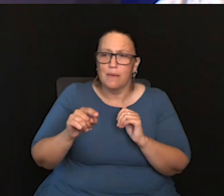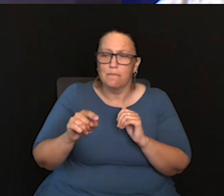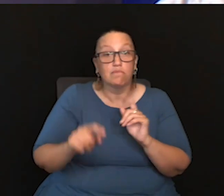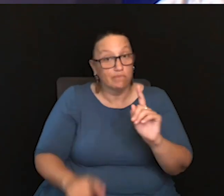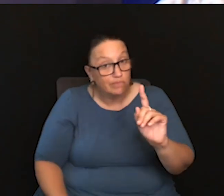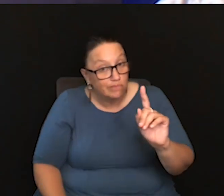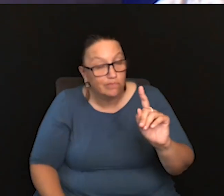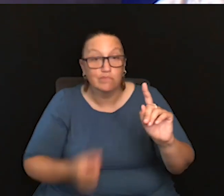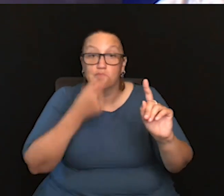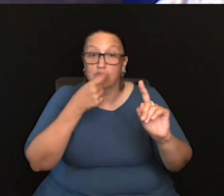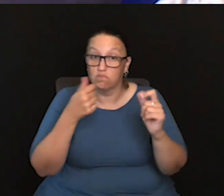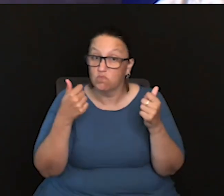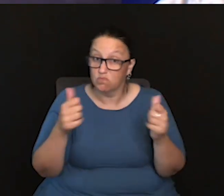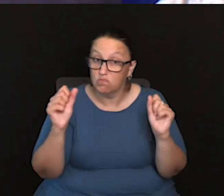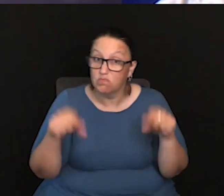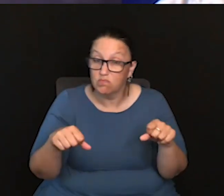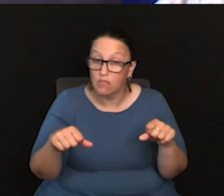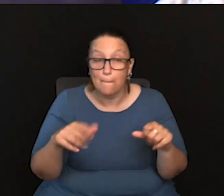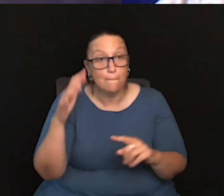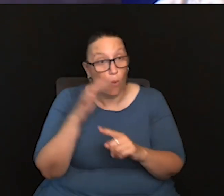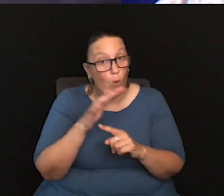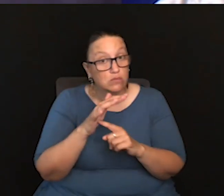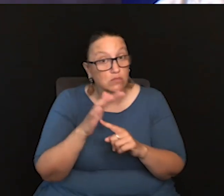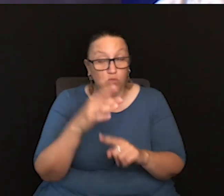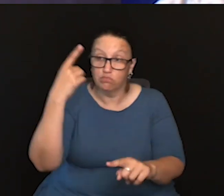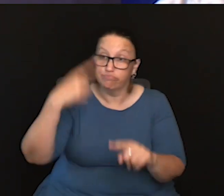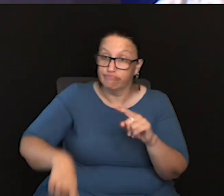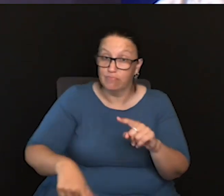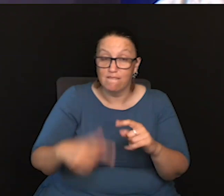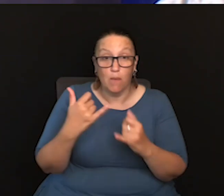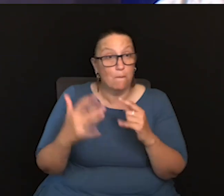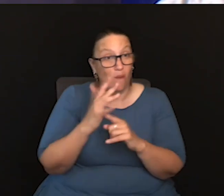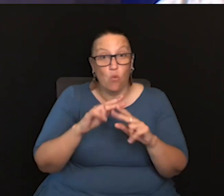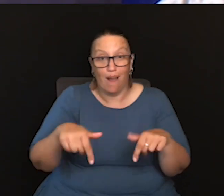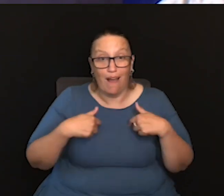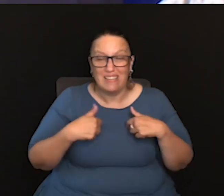and while the introduction of these oral treatments does represent an important new landmark